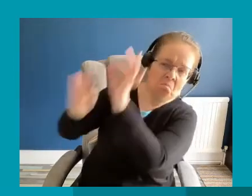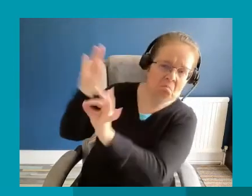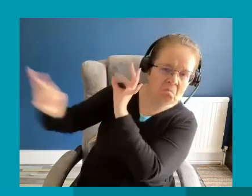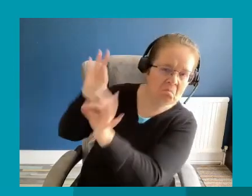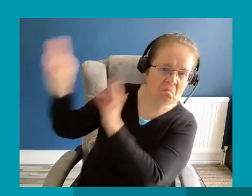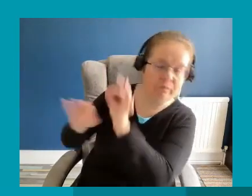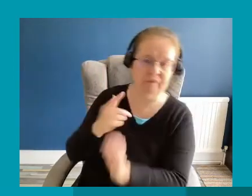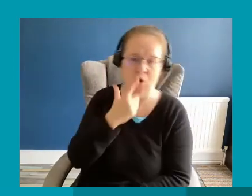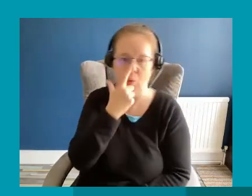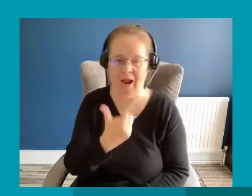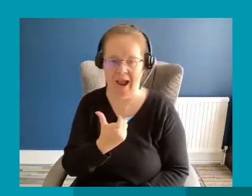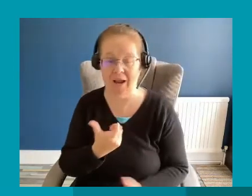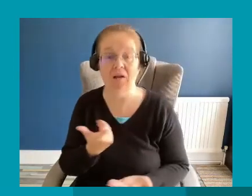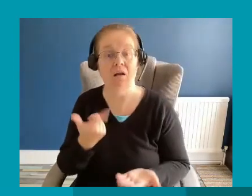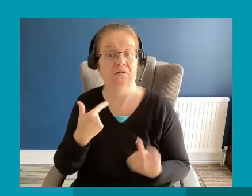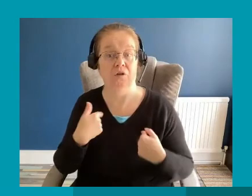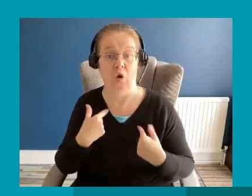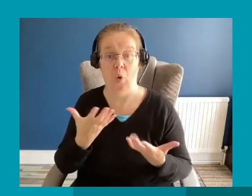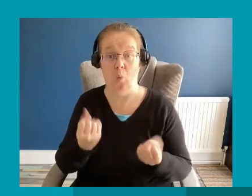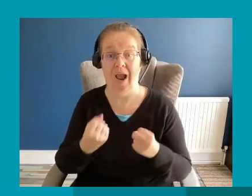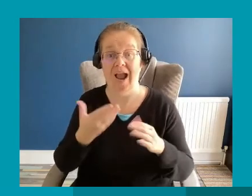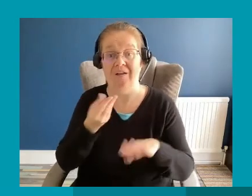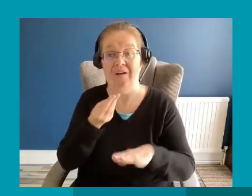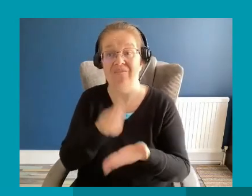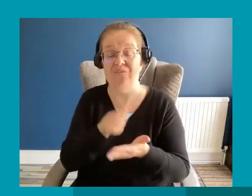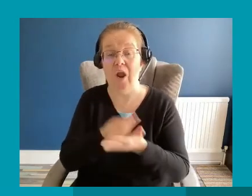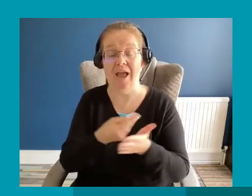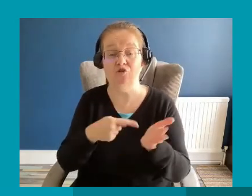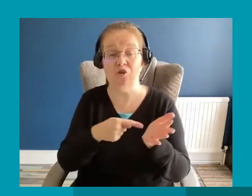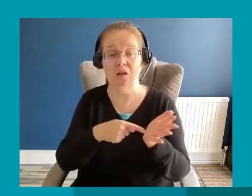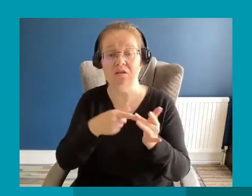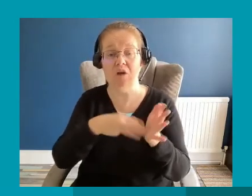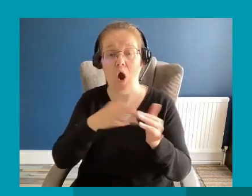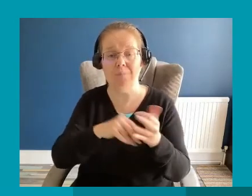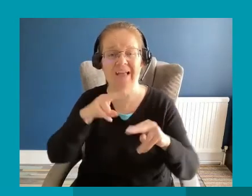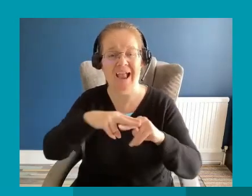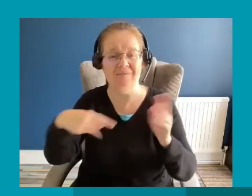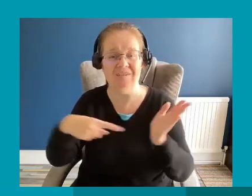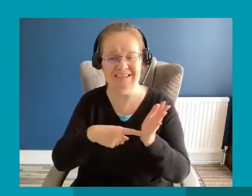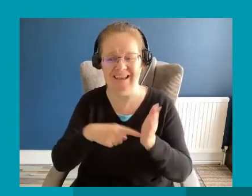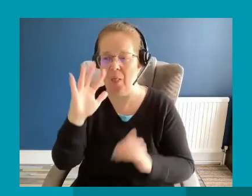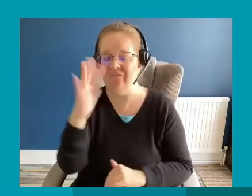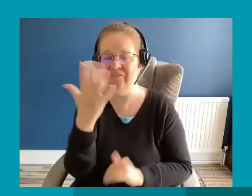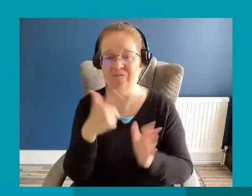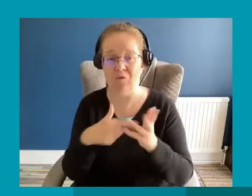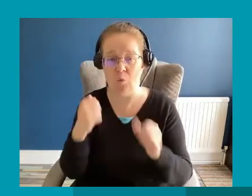the Financial Times on the 5th of August for anyone who's interested, but we have lots of others.